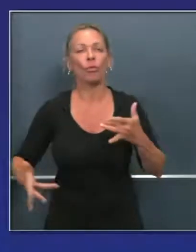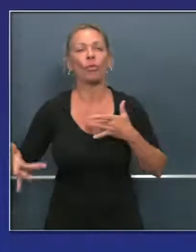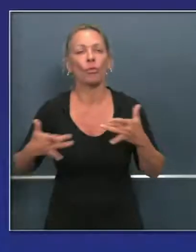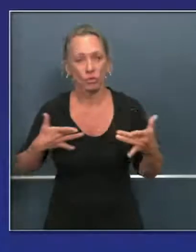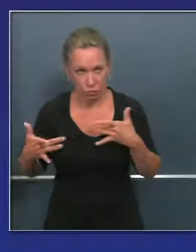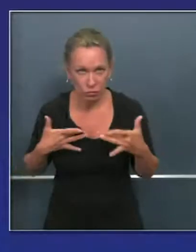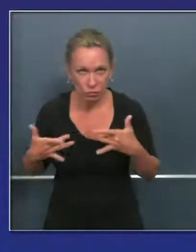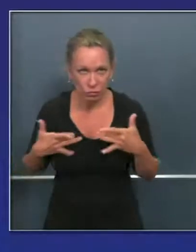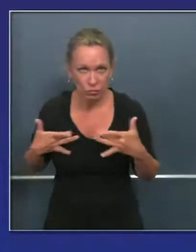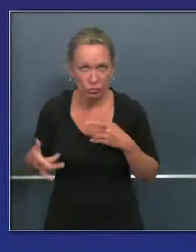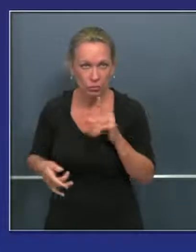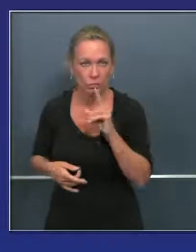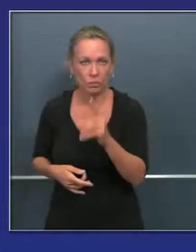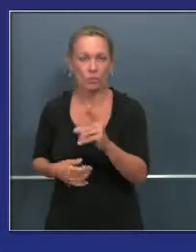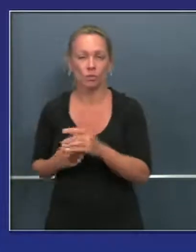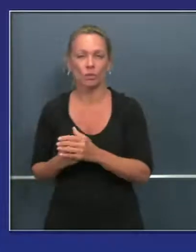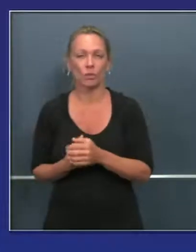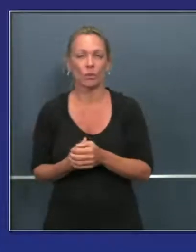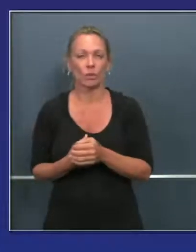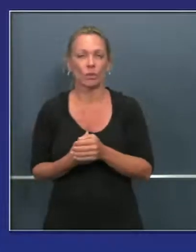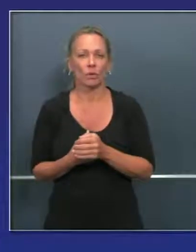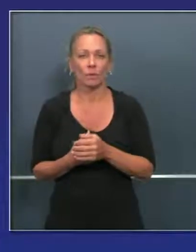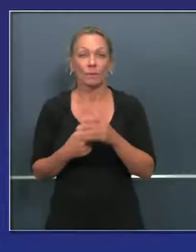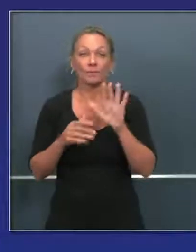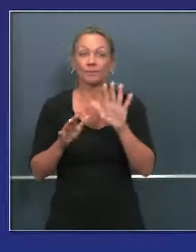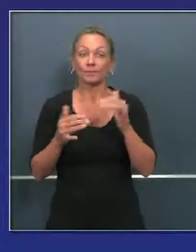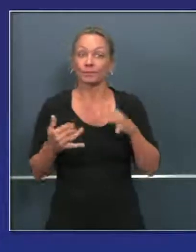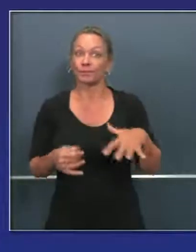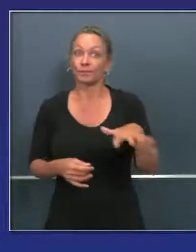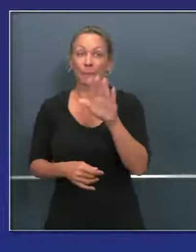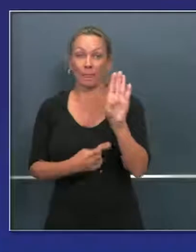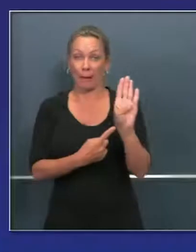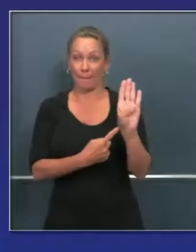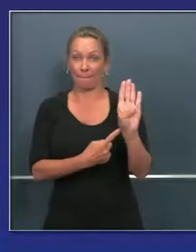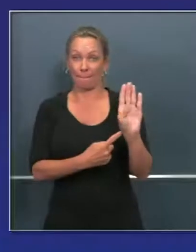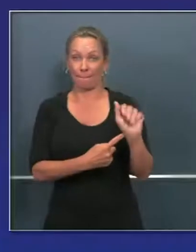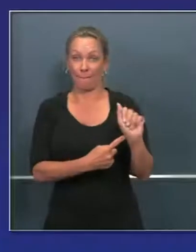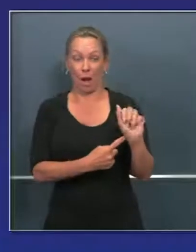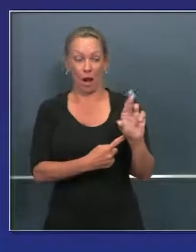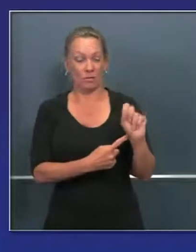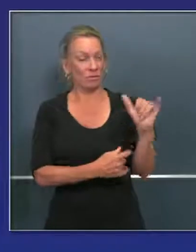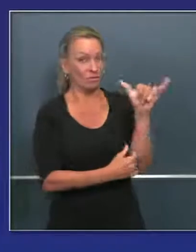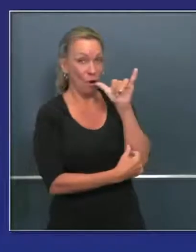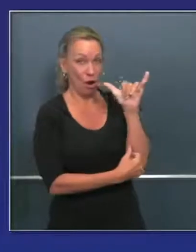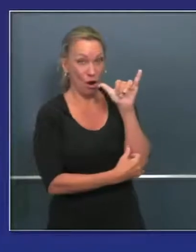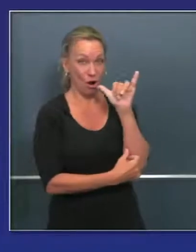particular other areas I can get into like family gatherings which is something we all should be a